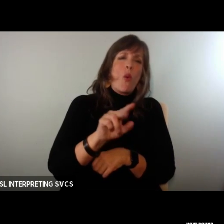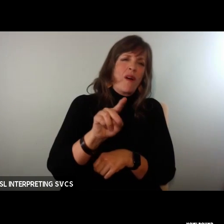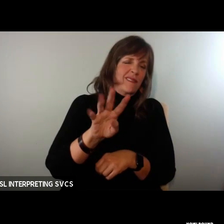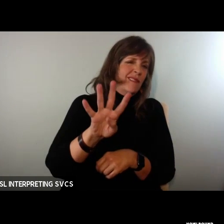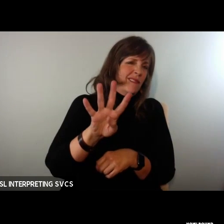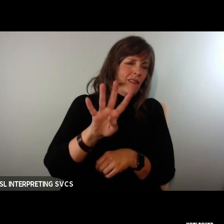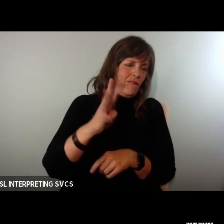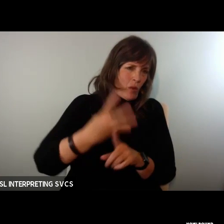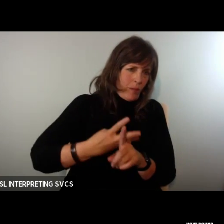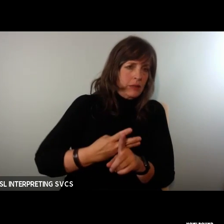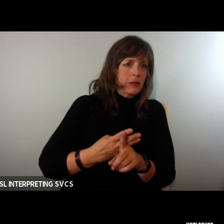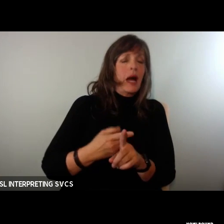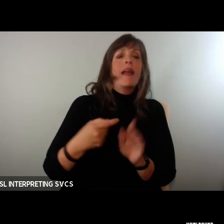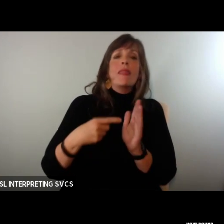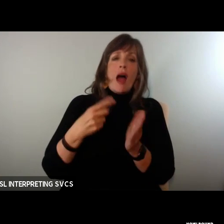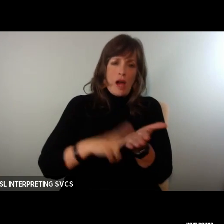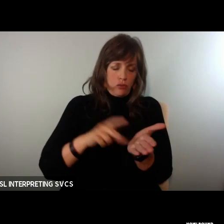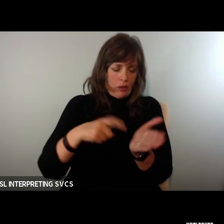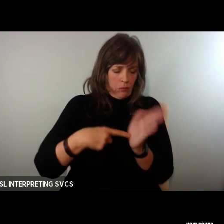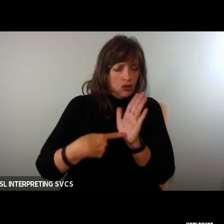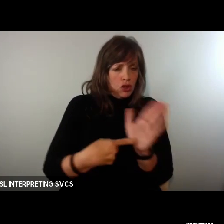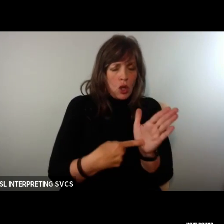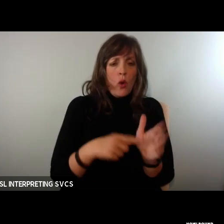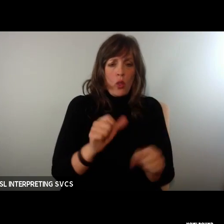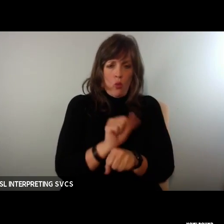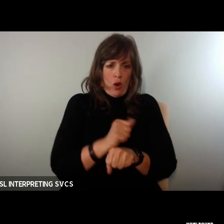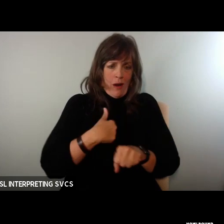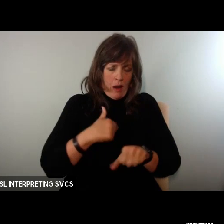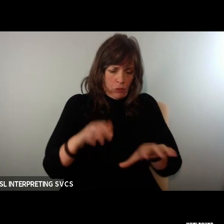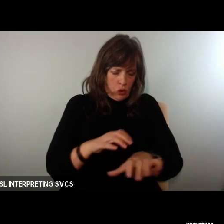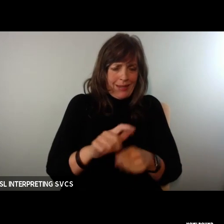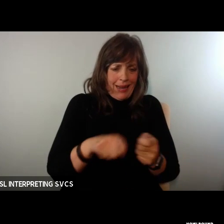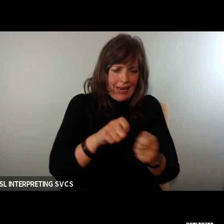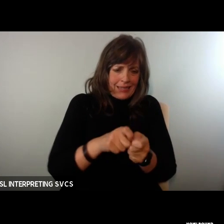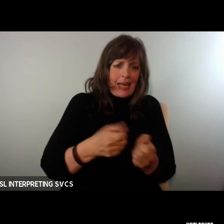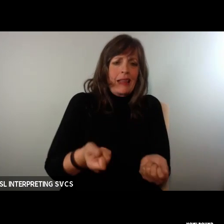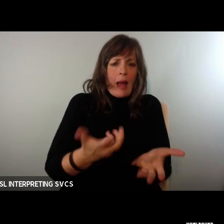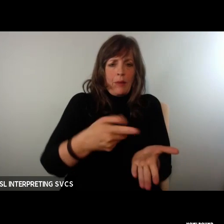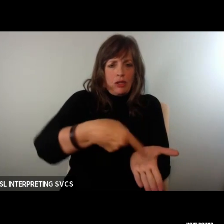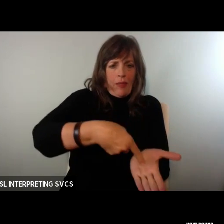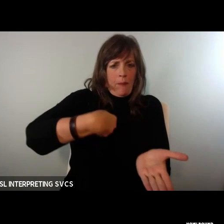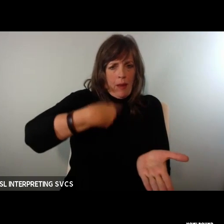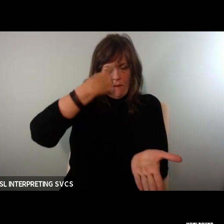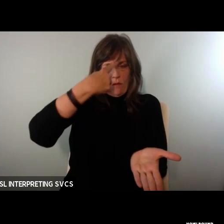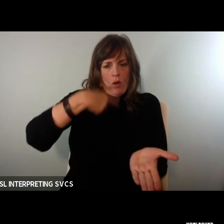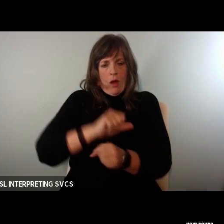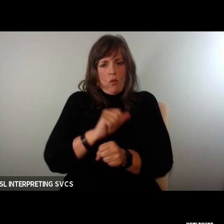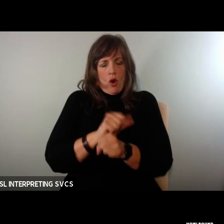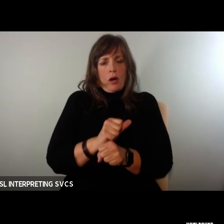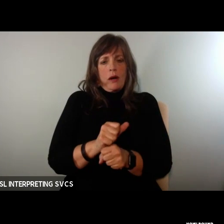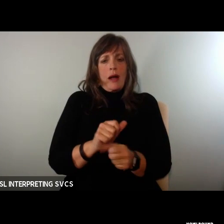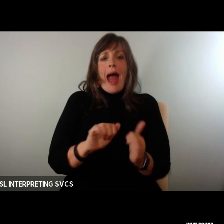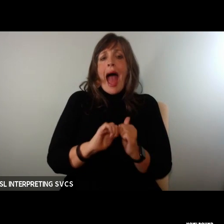that you are performing and it must show what exactly you are being paid for the work and how you will be paid and when you will be paid.